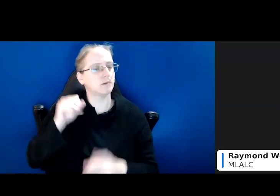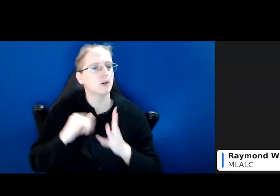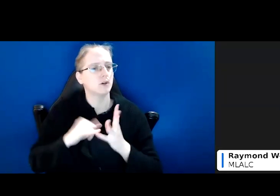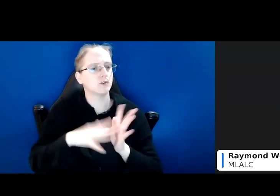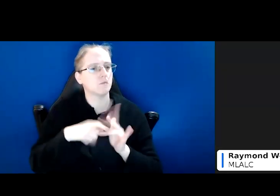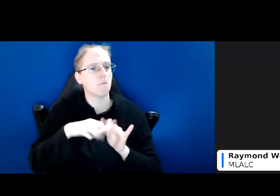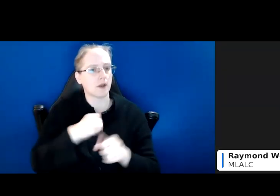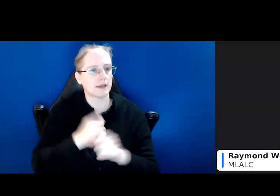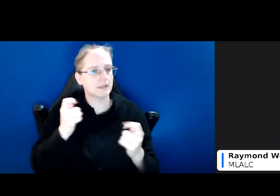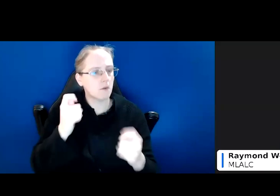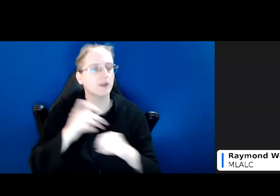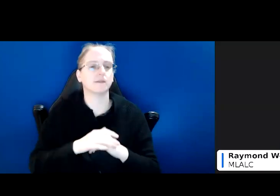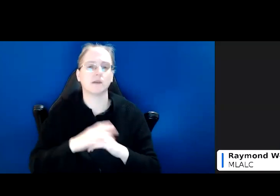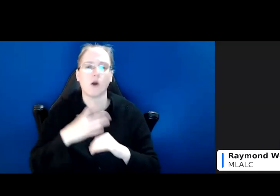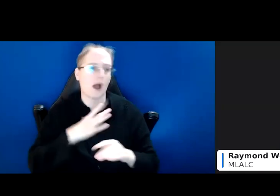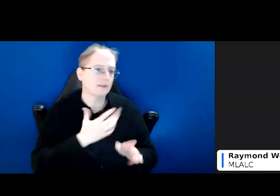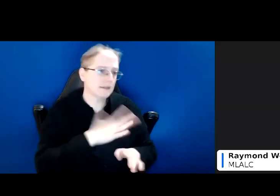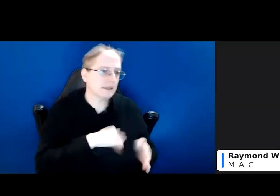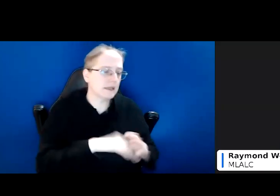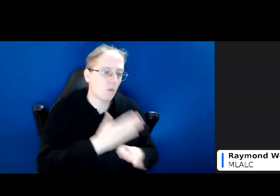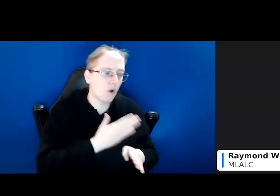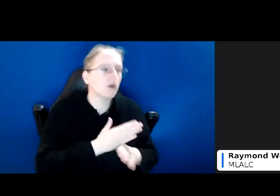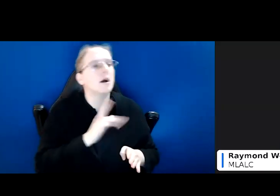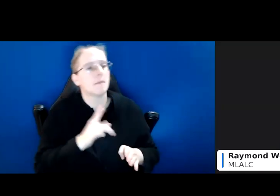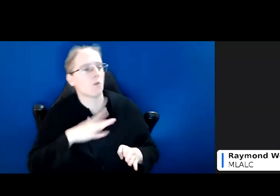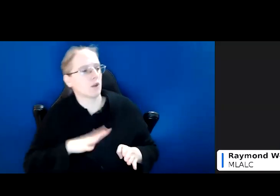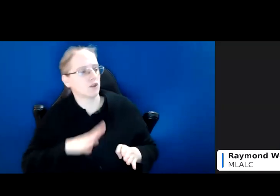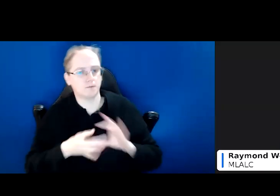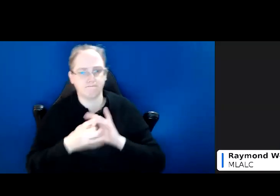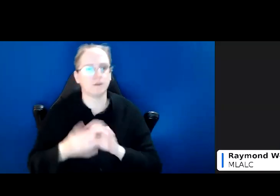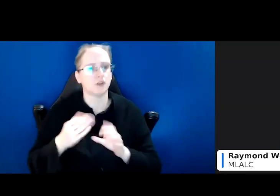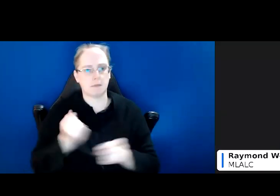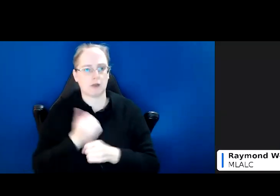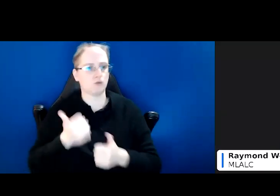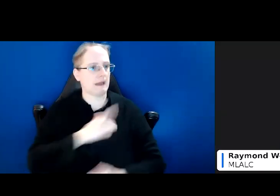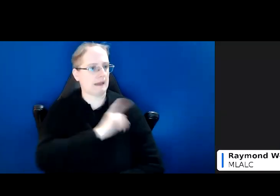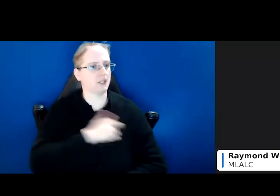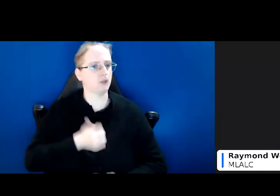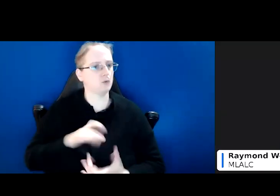smoking this place with good energy and good spirit. And that was the first part of assisting them on their healing journey.